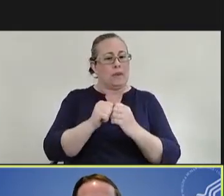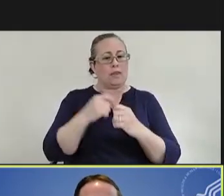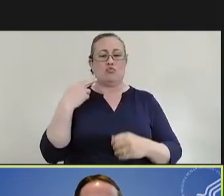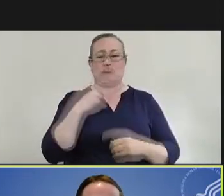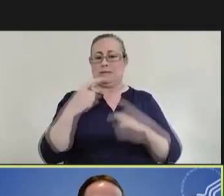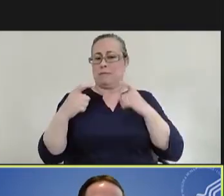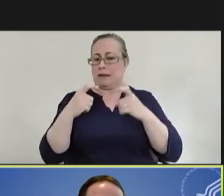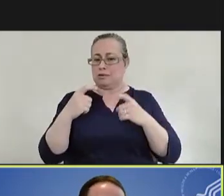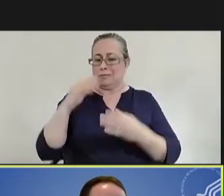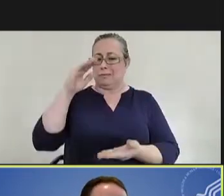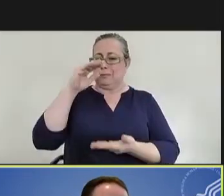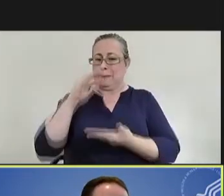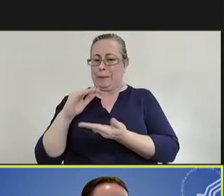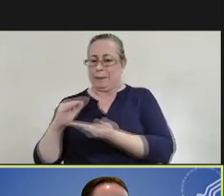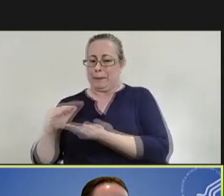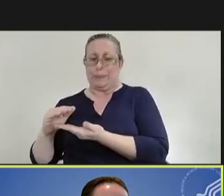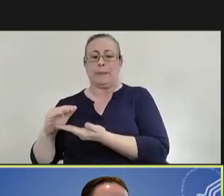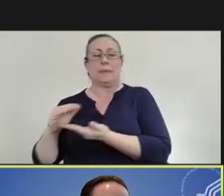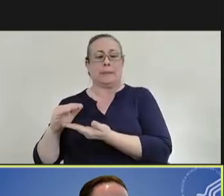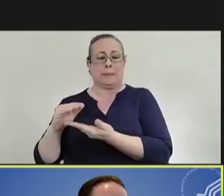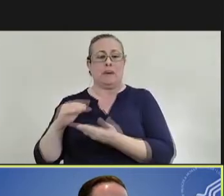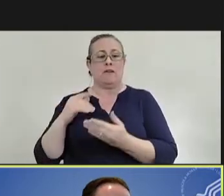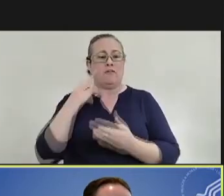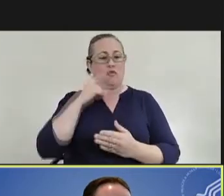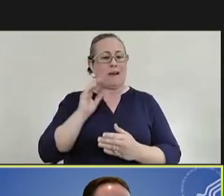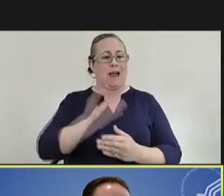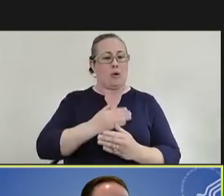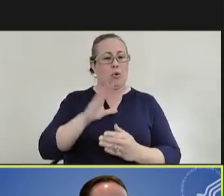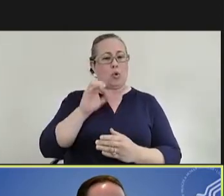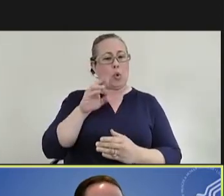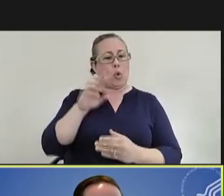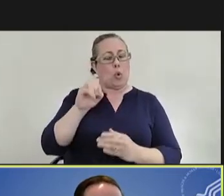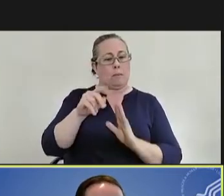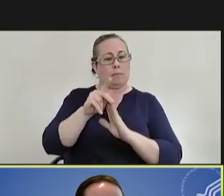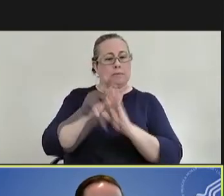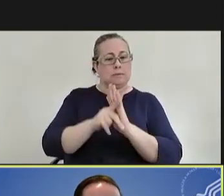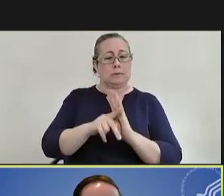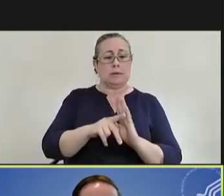principles of trustworthiness. It's vital for the nation to both seize the promise and manage the